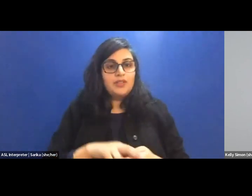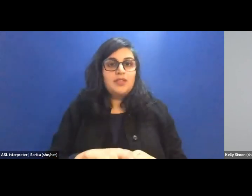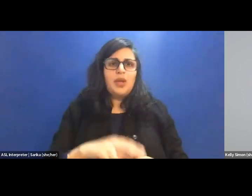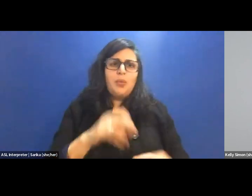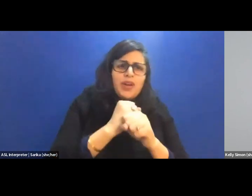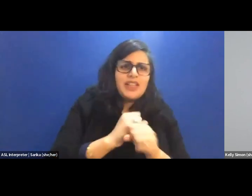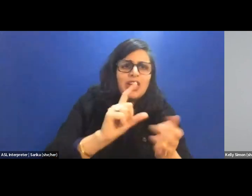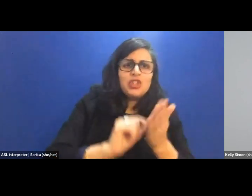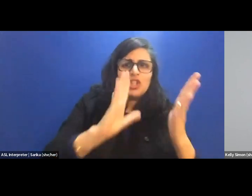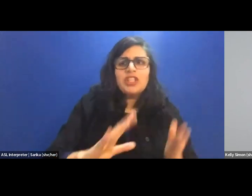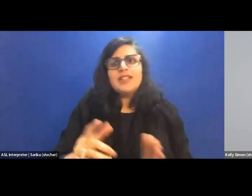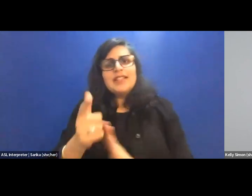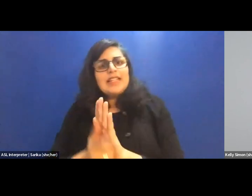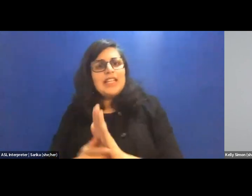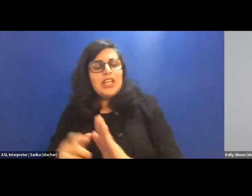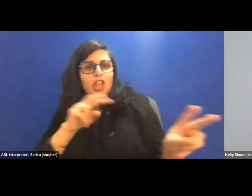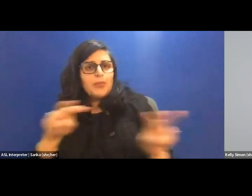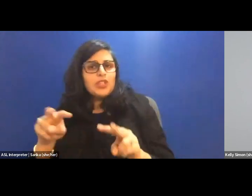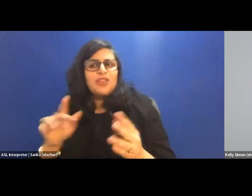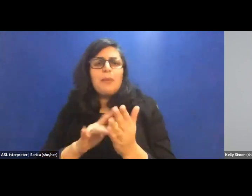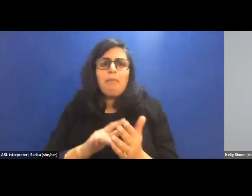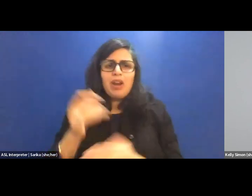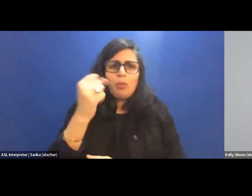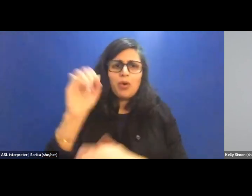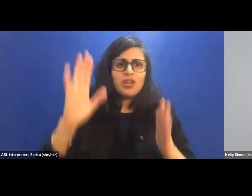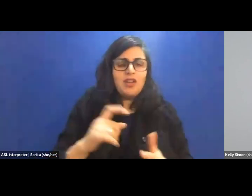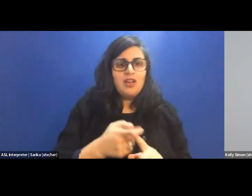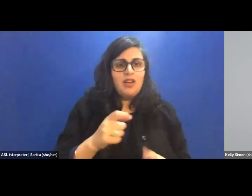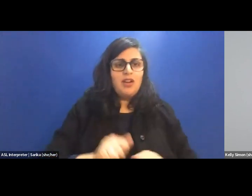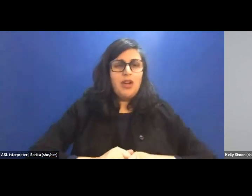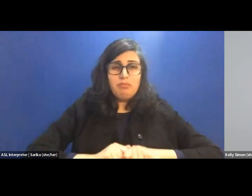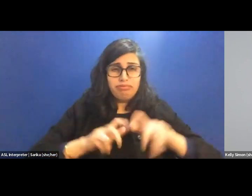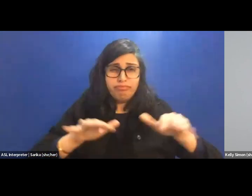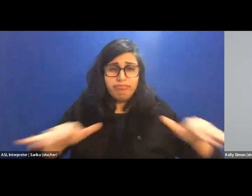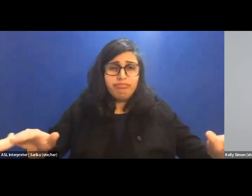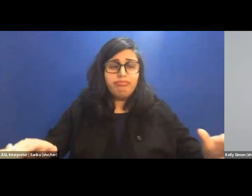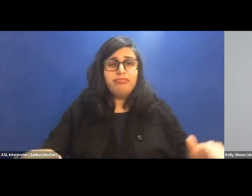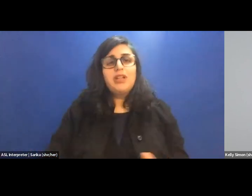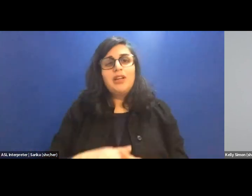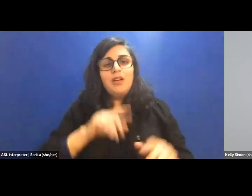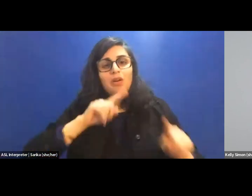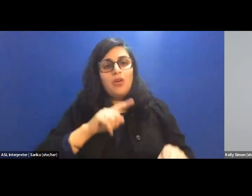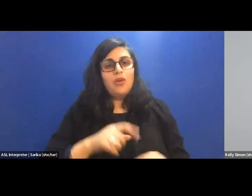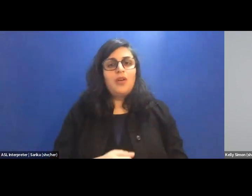a clear pathway to court without barriers like qualified immunity.